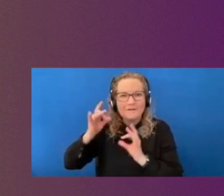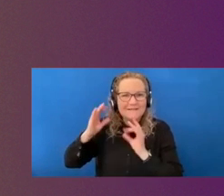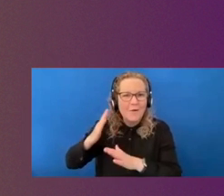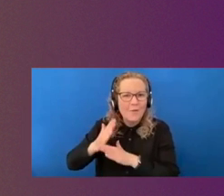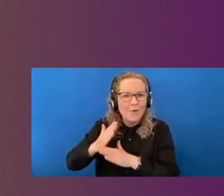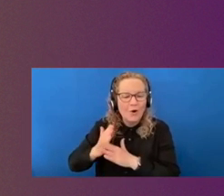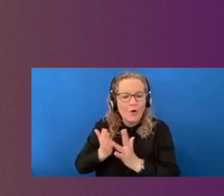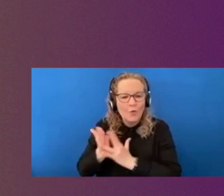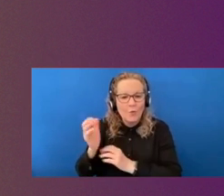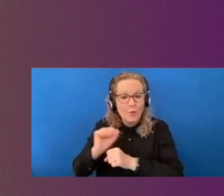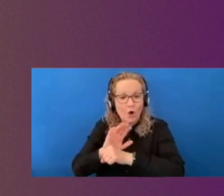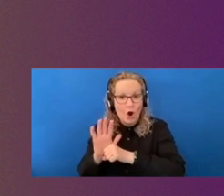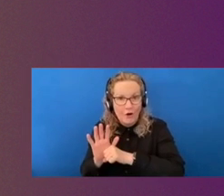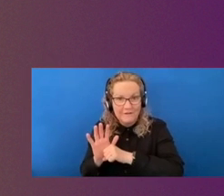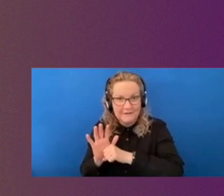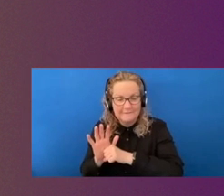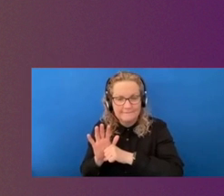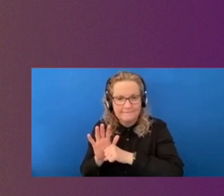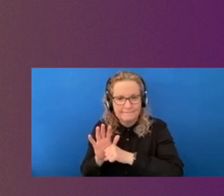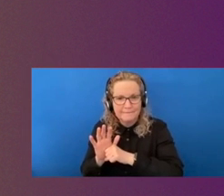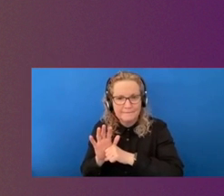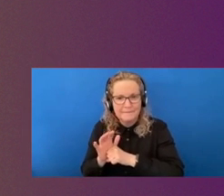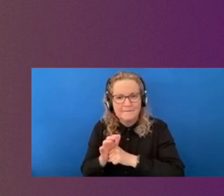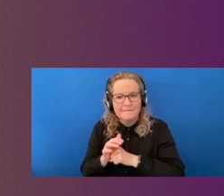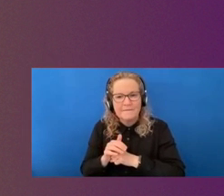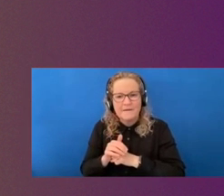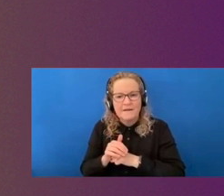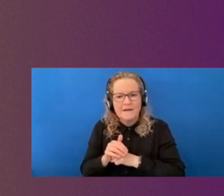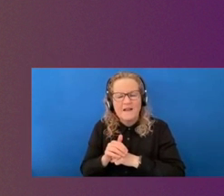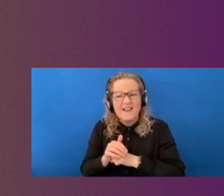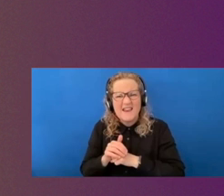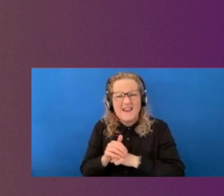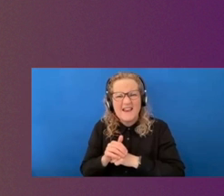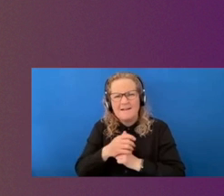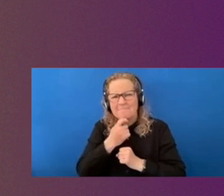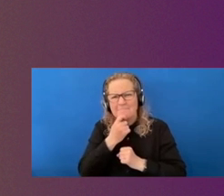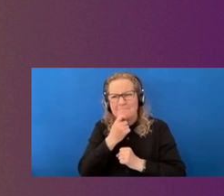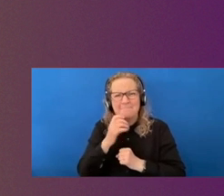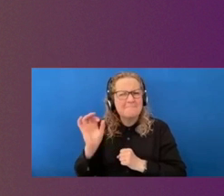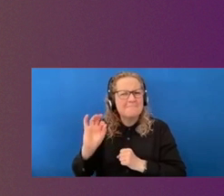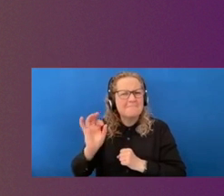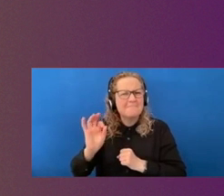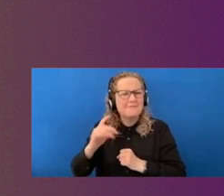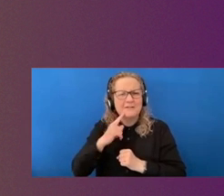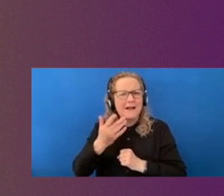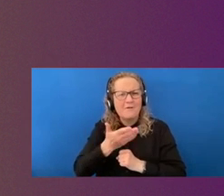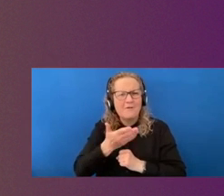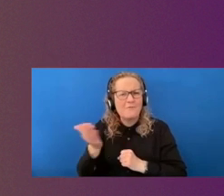a lot of people haven't um yeah so I actually haven't and I mean I feel like it's you know